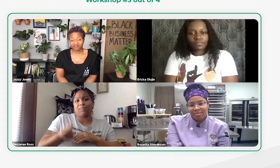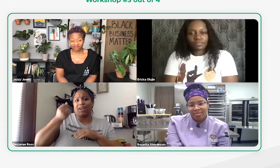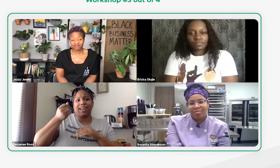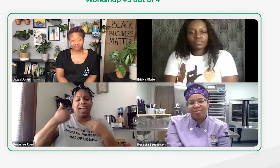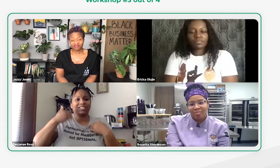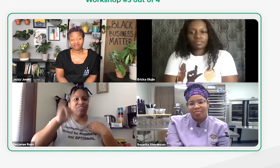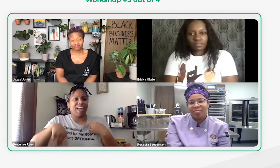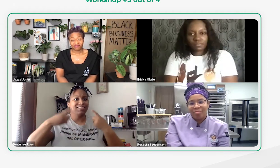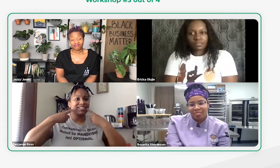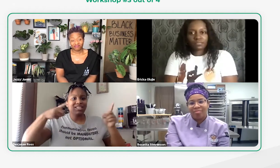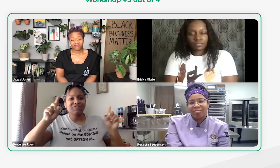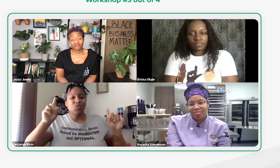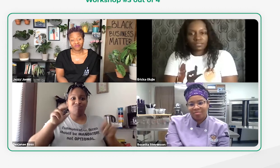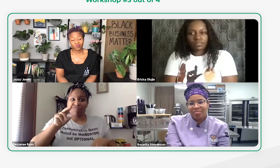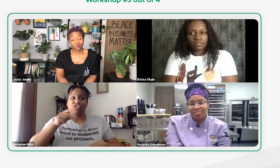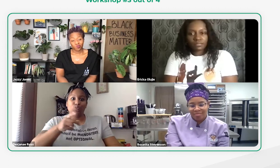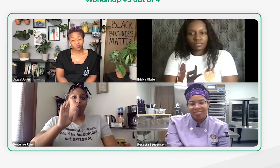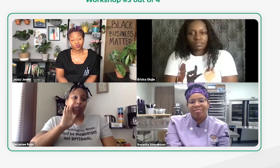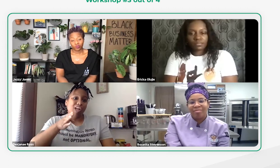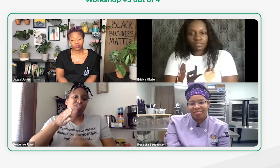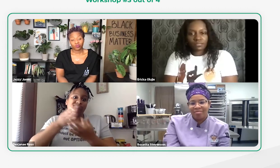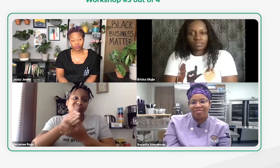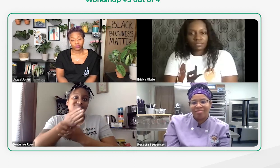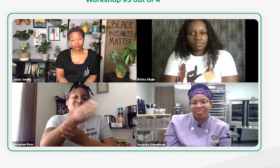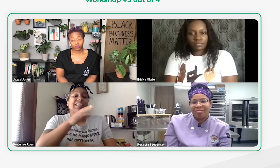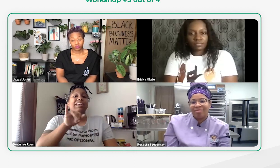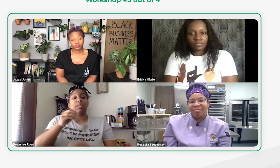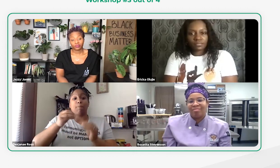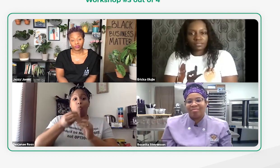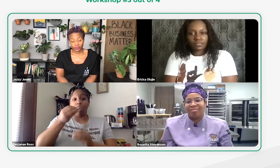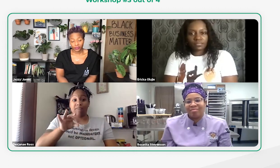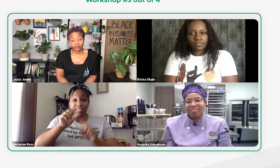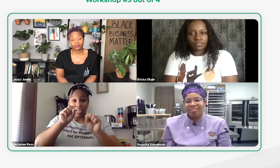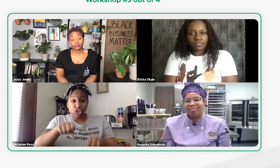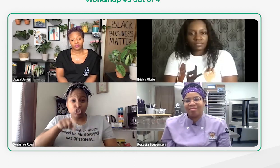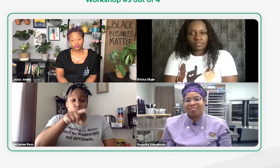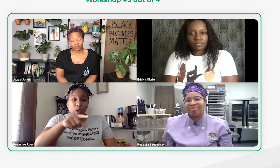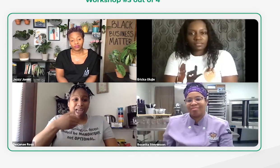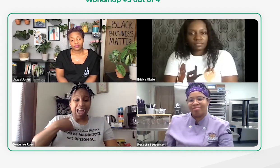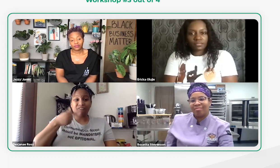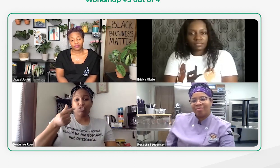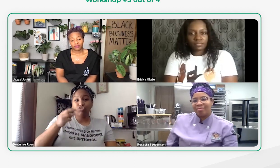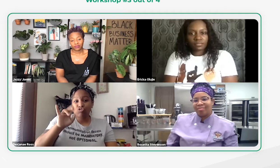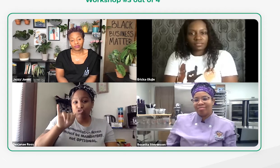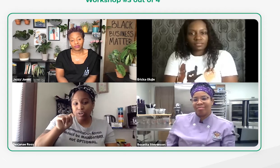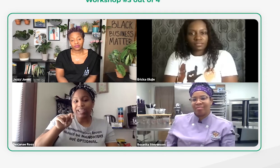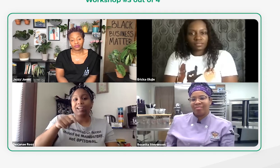Nobody comes in and automatically has a successful business. You're going to struggle. To the